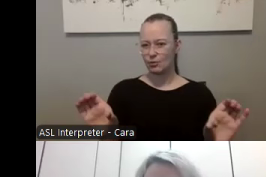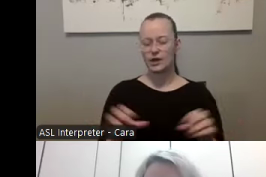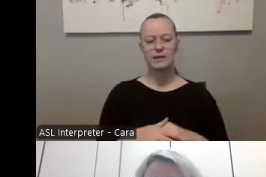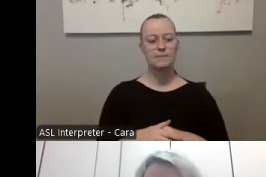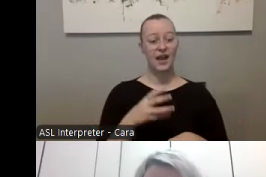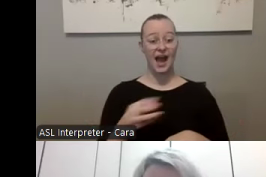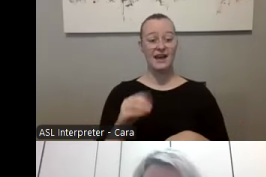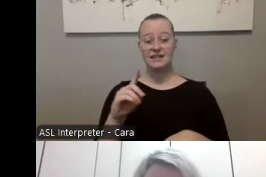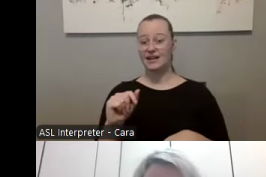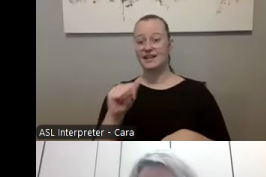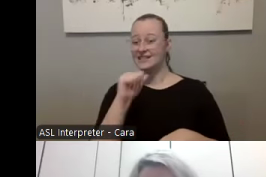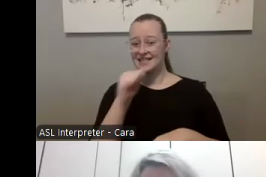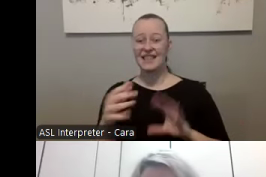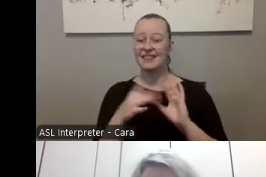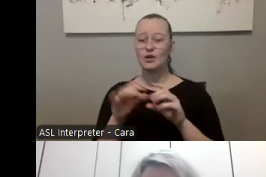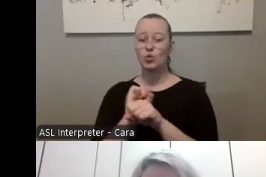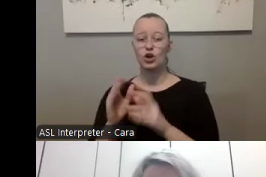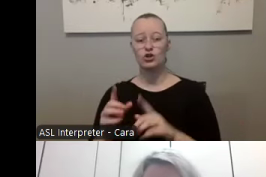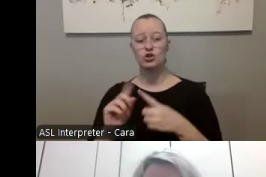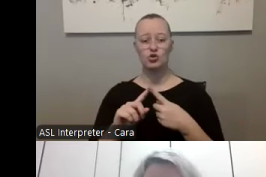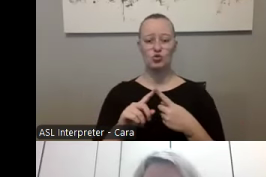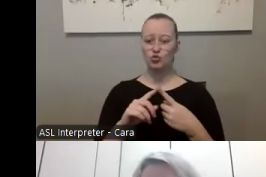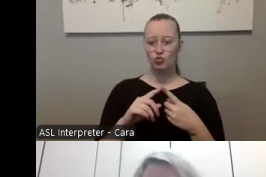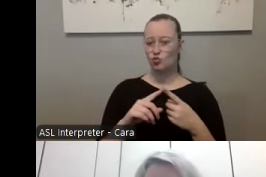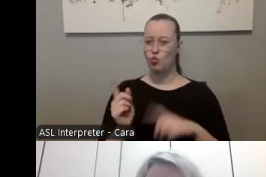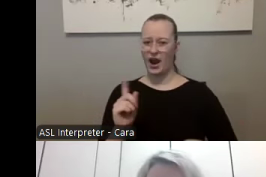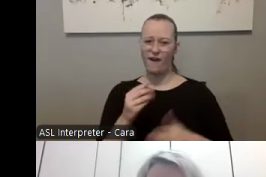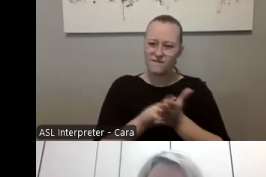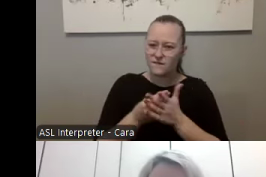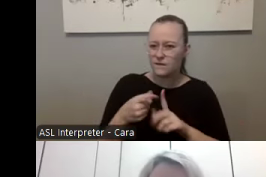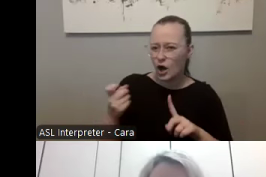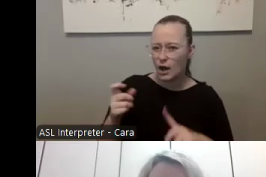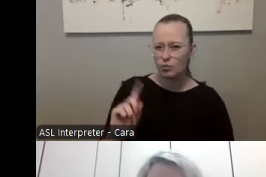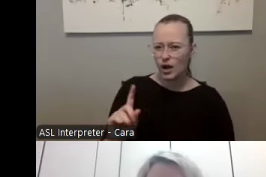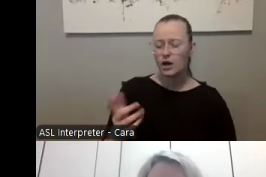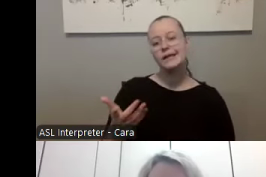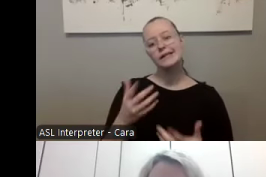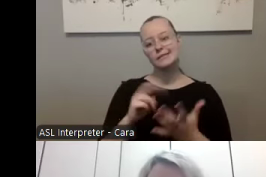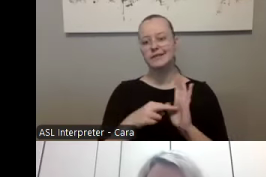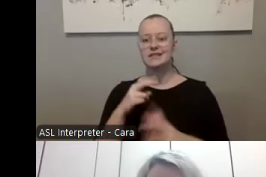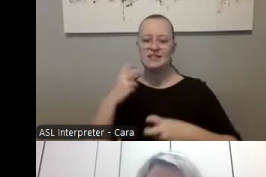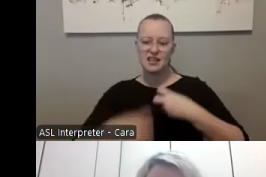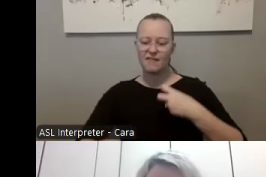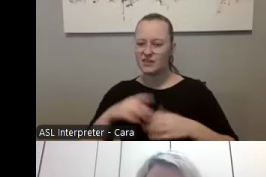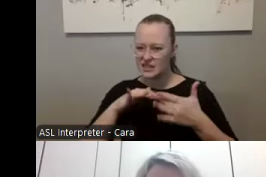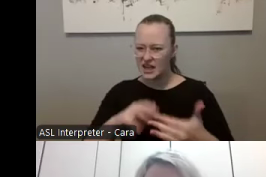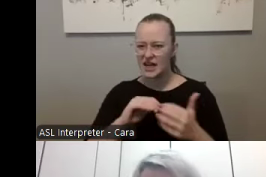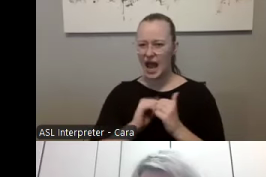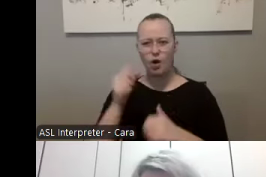to the source of funding for the HCBS services they provide. This makes it difficult to study how those providing government funded services may